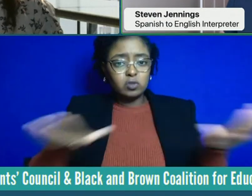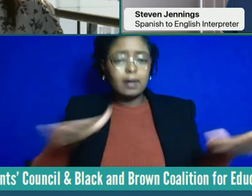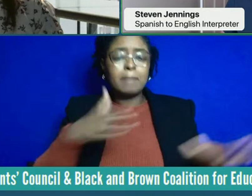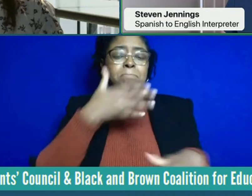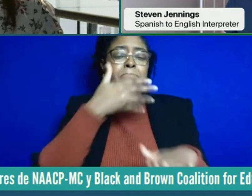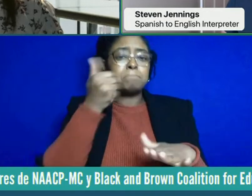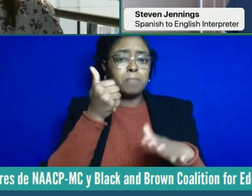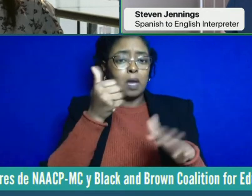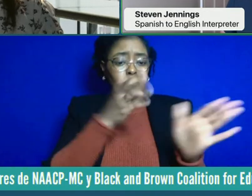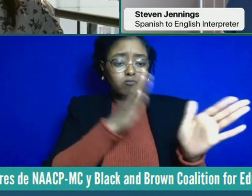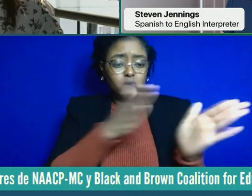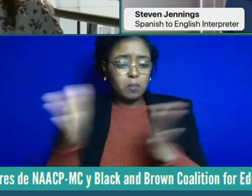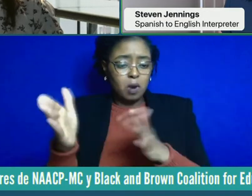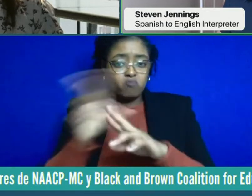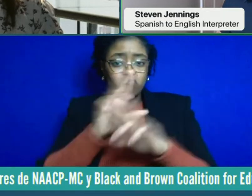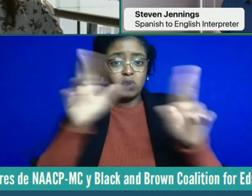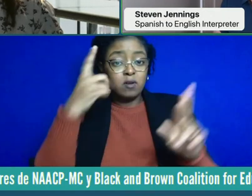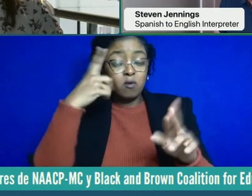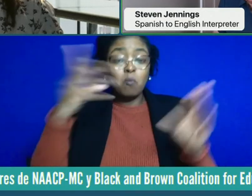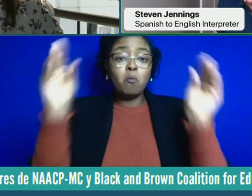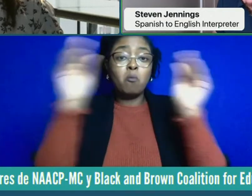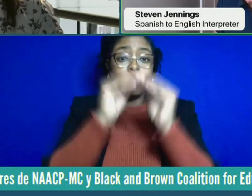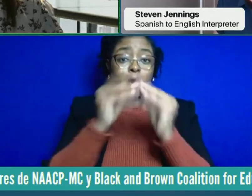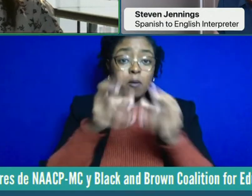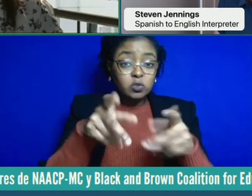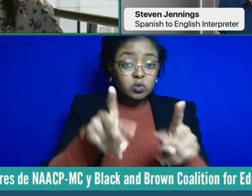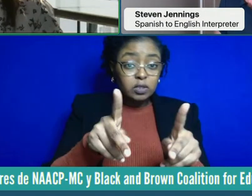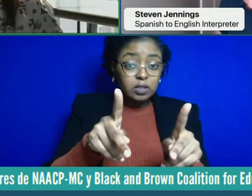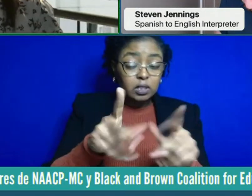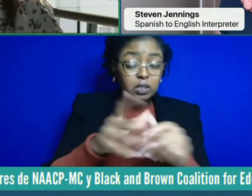that would have allow our